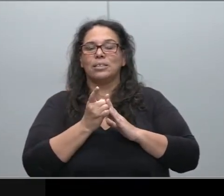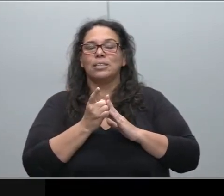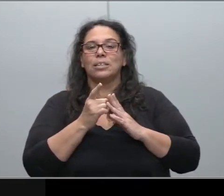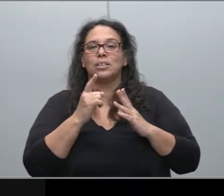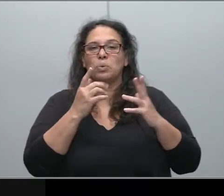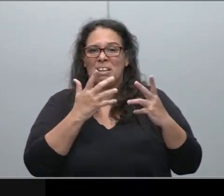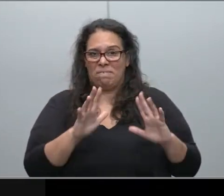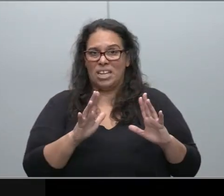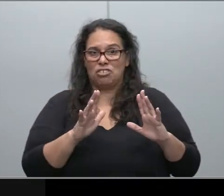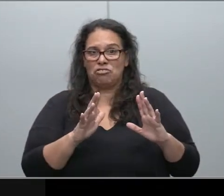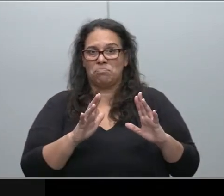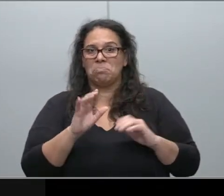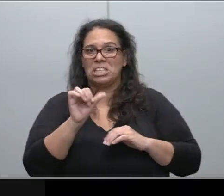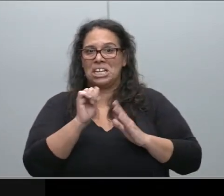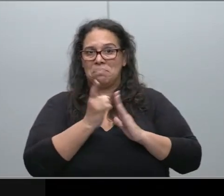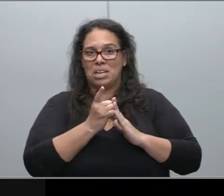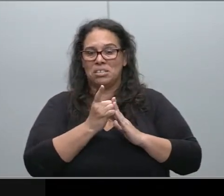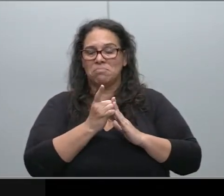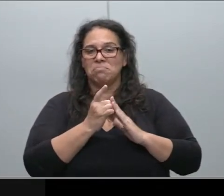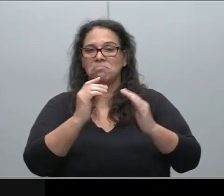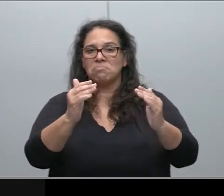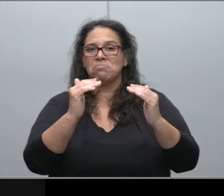What is happening here? Let me try this again, here.